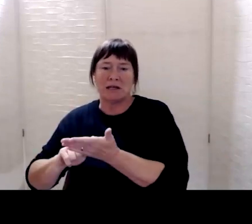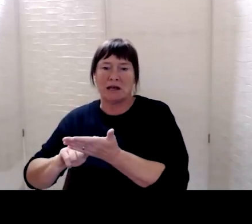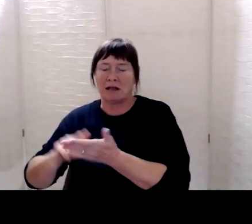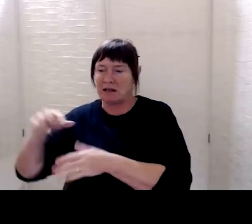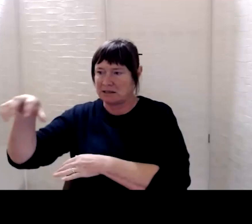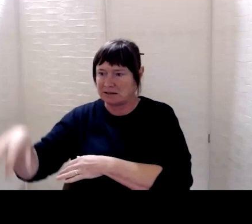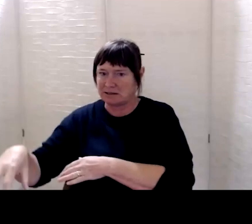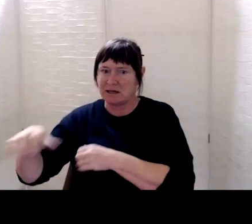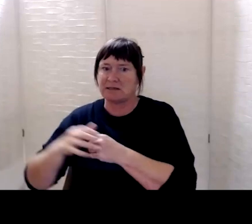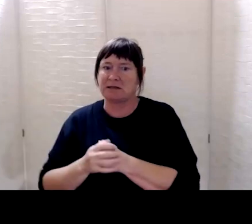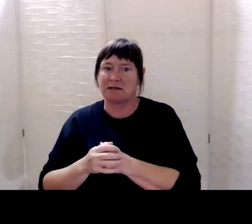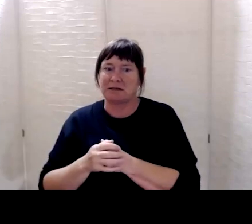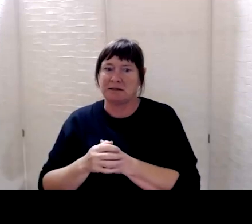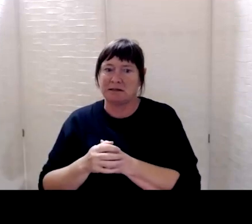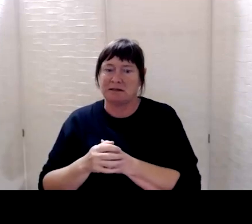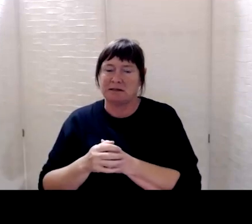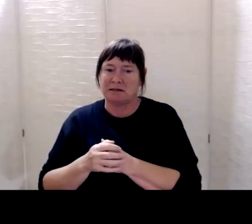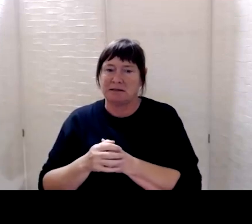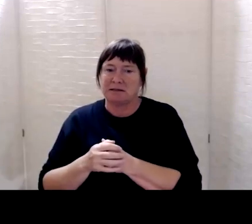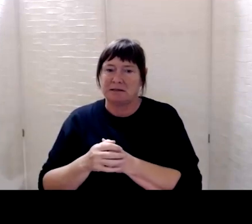specification, the allocation is made under.